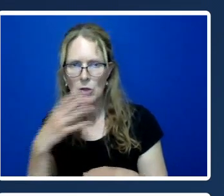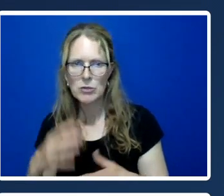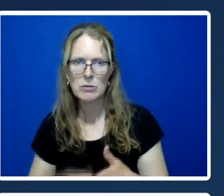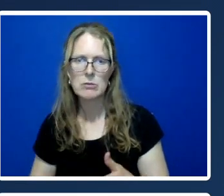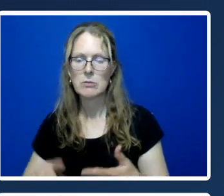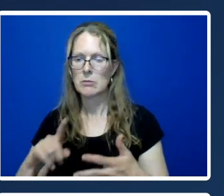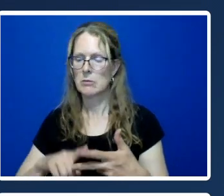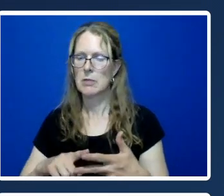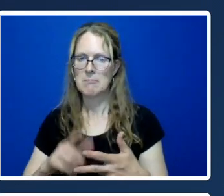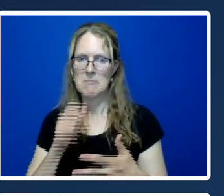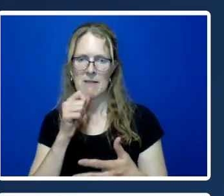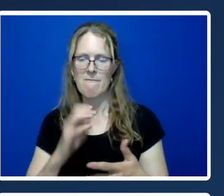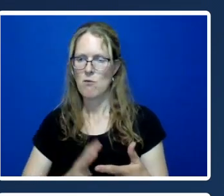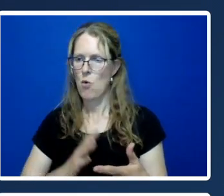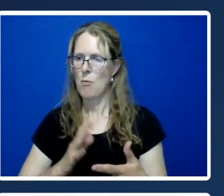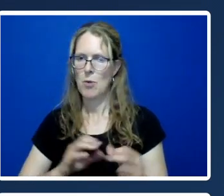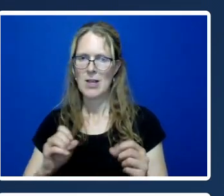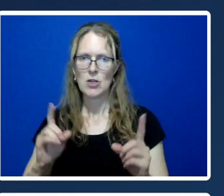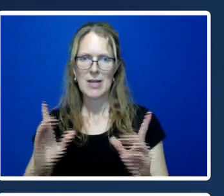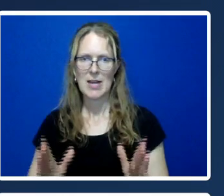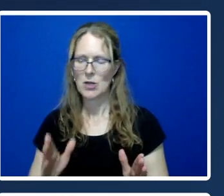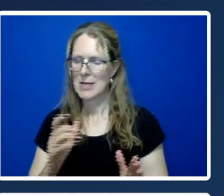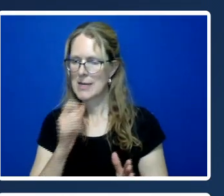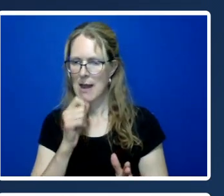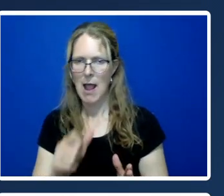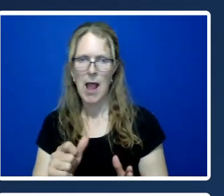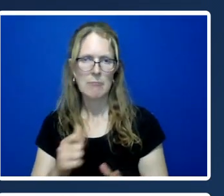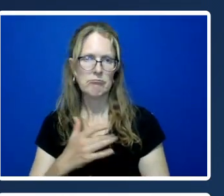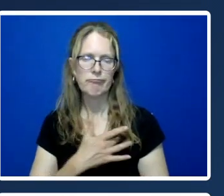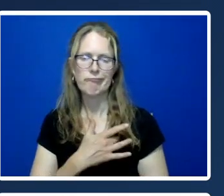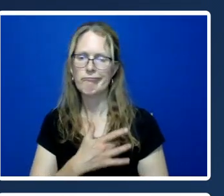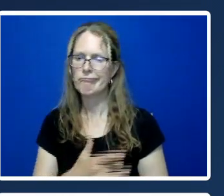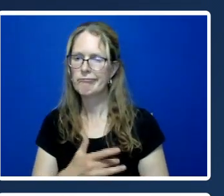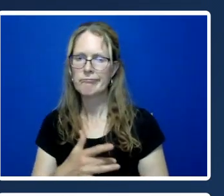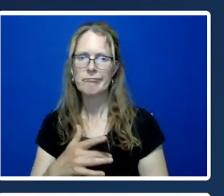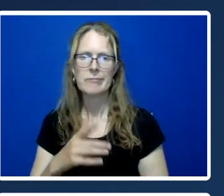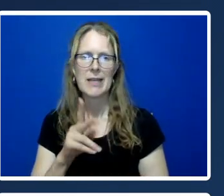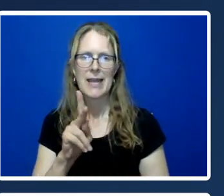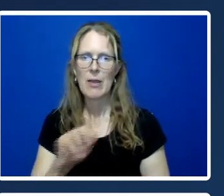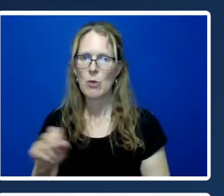a K-12 curriculum-based classroom, such as educators from libraries,